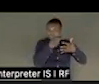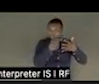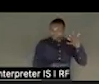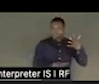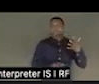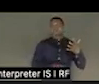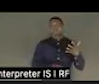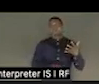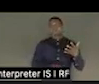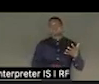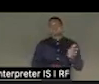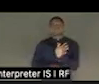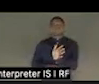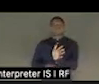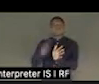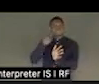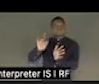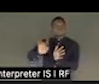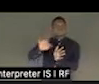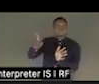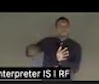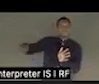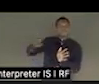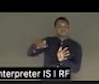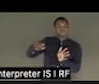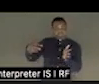what the need and the wishes are for that kind of target audience or